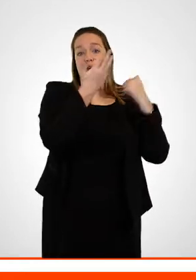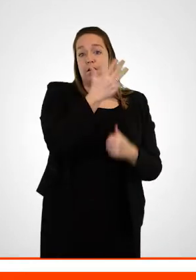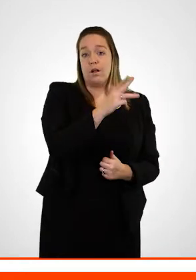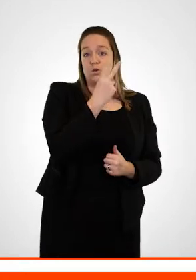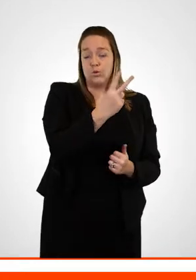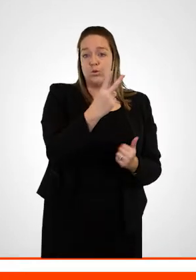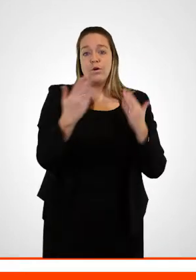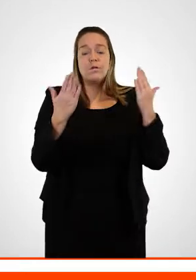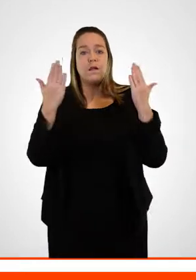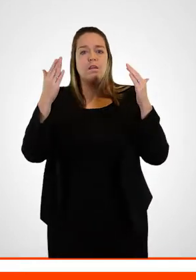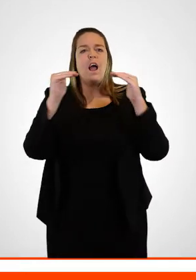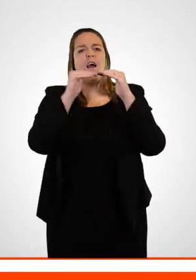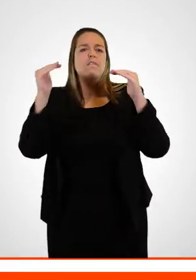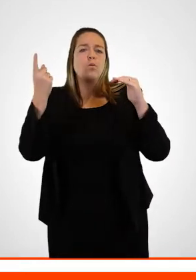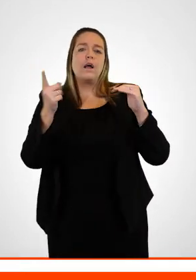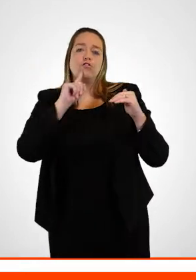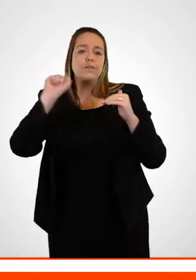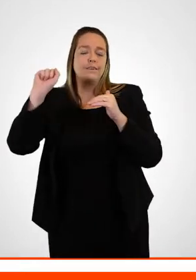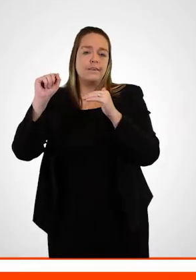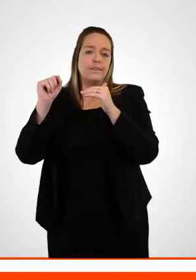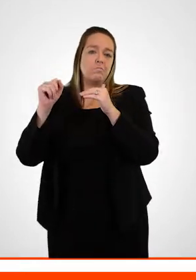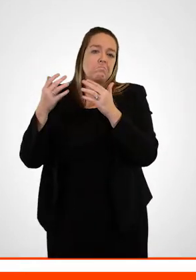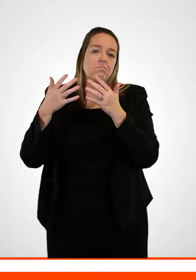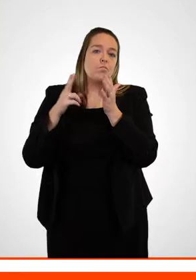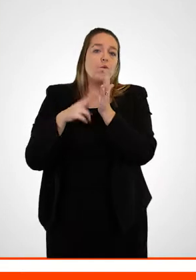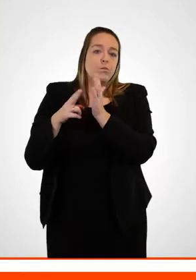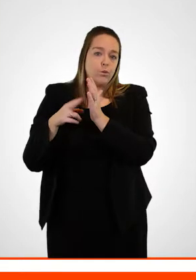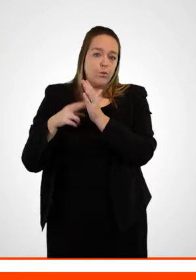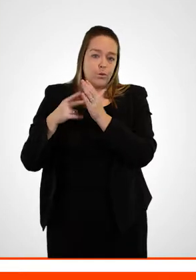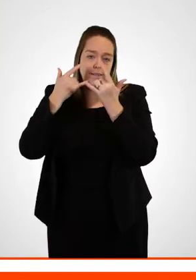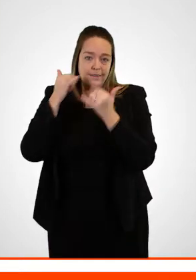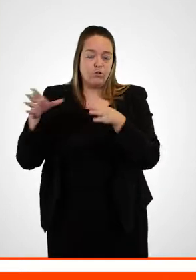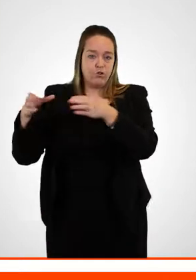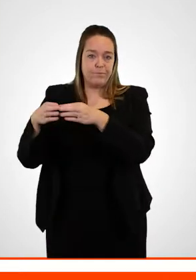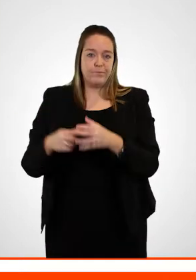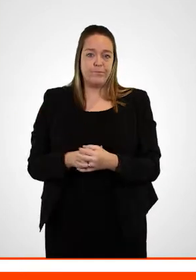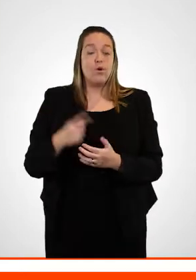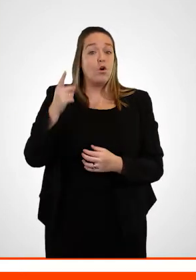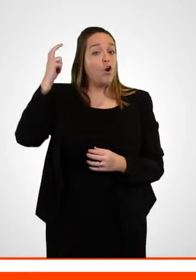compared to a standard score of 100 for the test norm. Our kids with cochlear implants were lower,